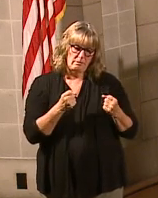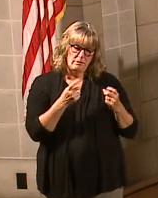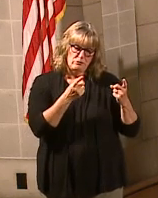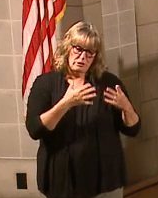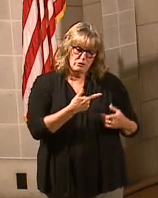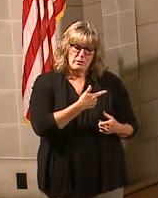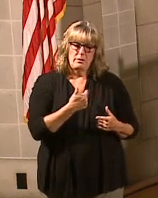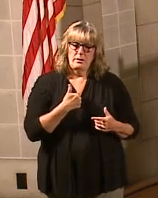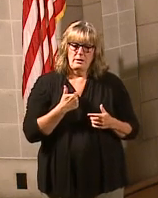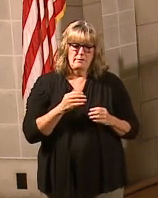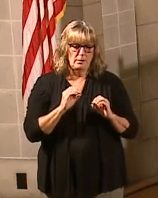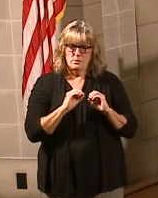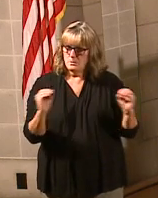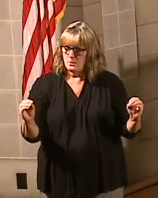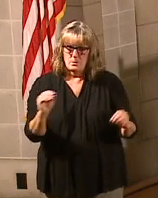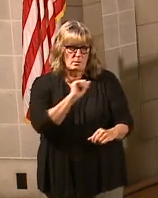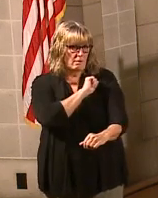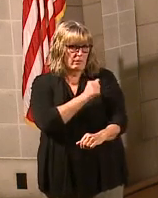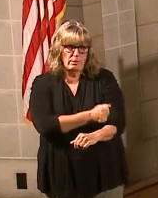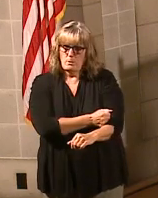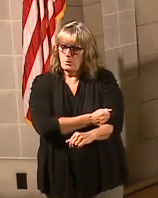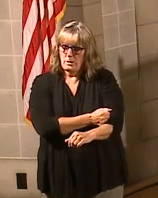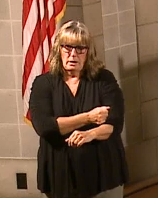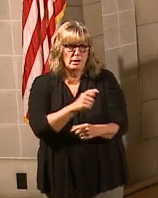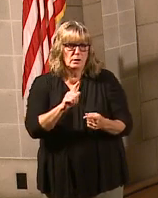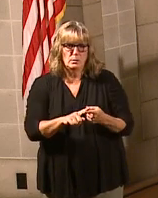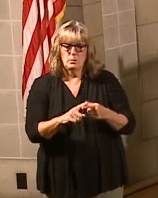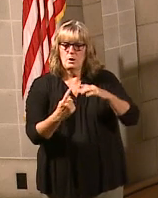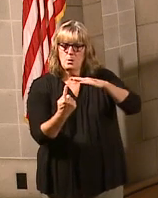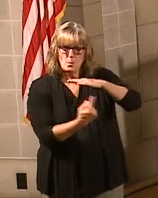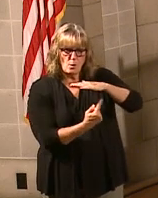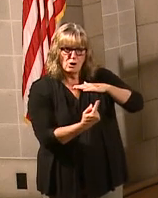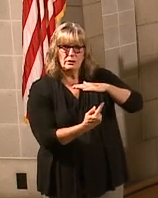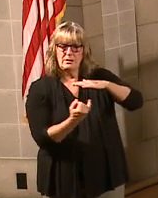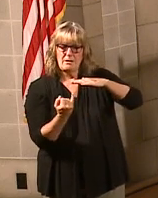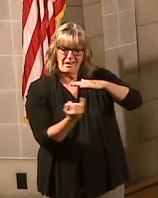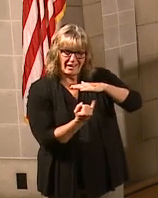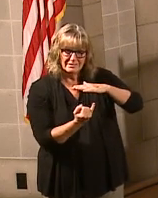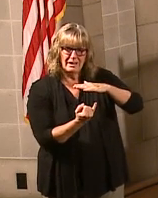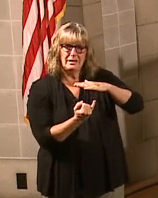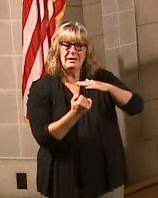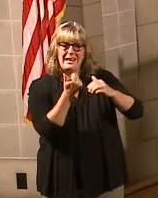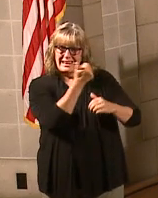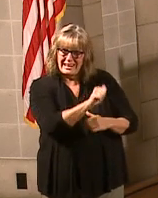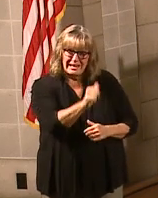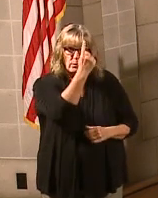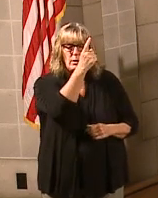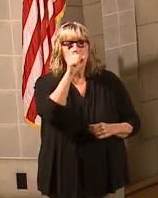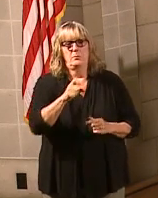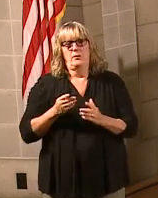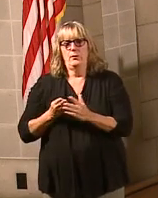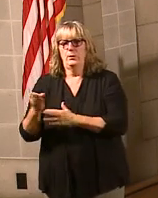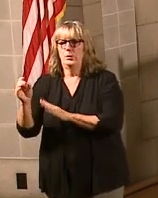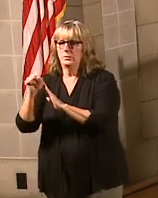DIRECTOR AND WANT TO REMIND EVERYBODY THAT THE DOUGLAS